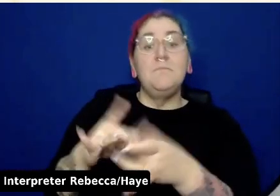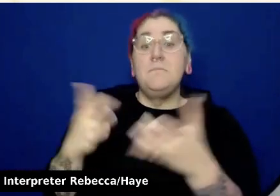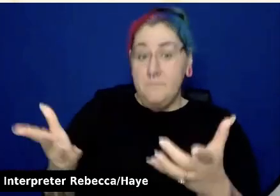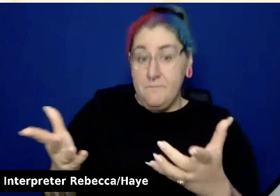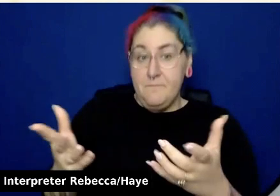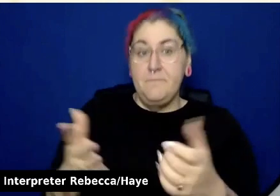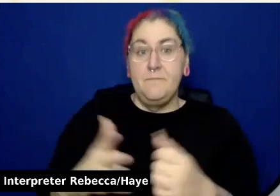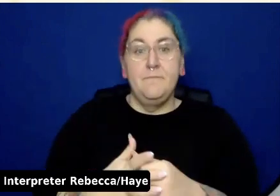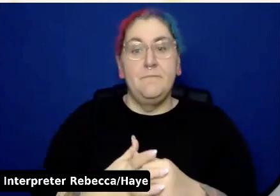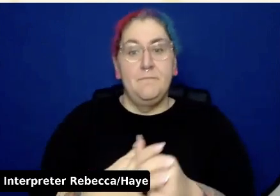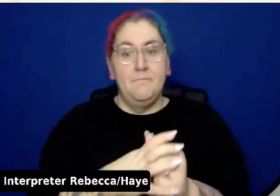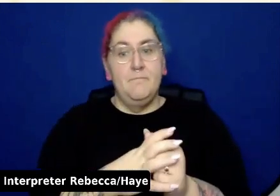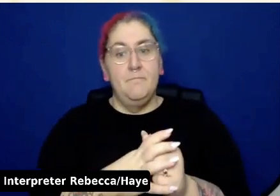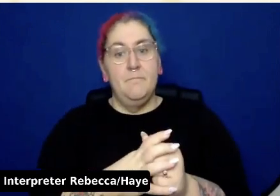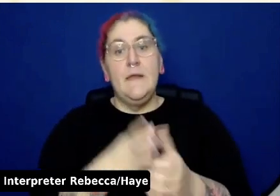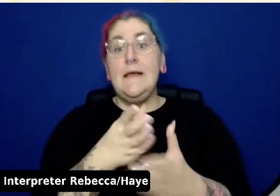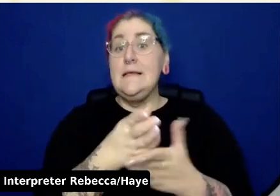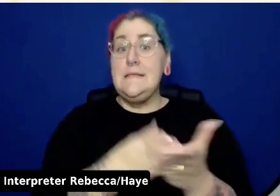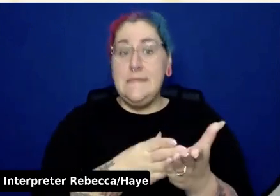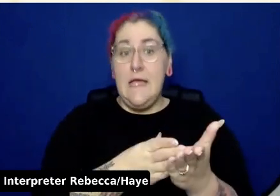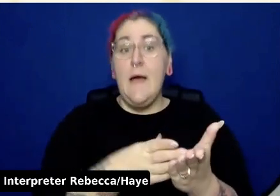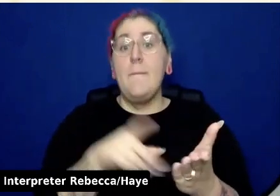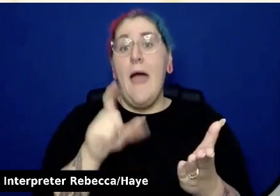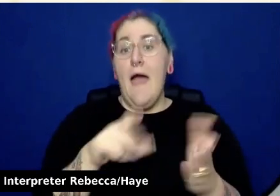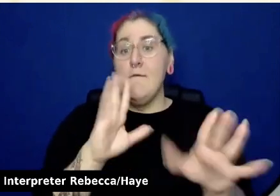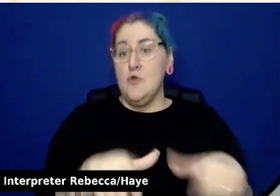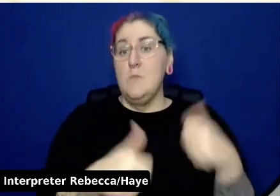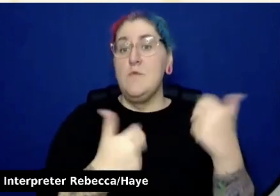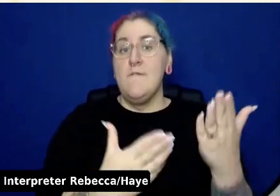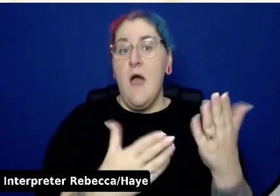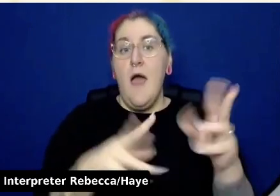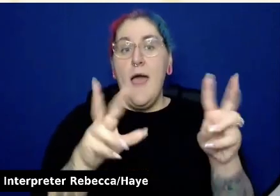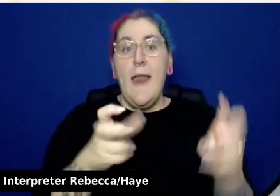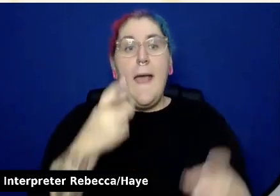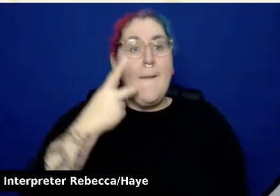Some authors provide parent role on the parent element,